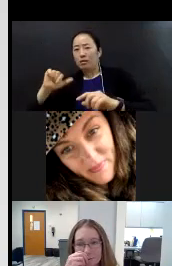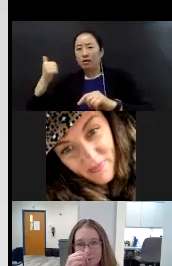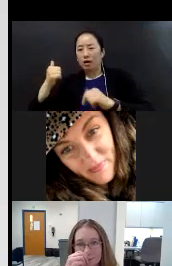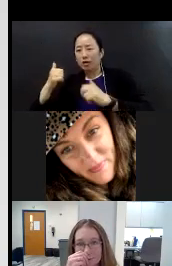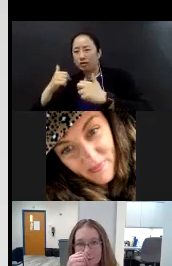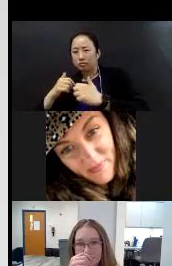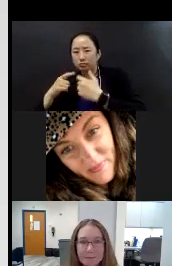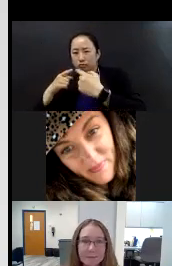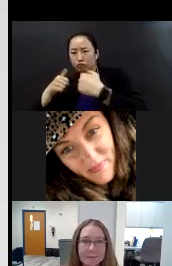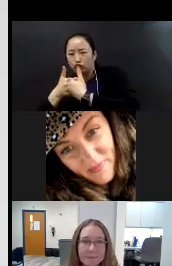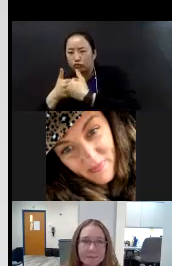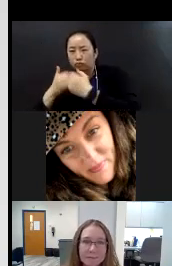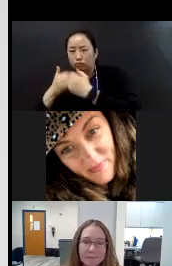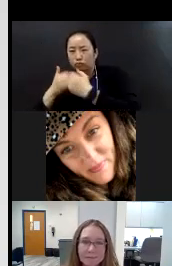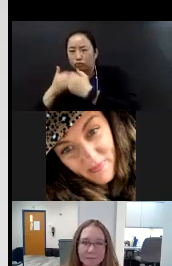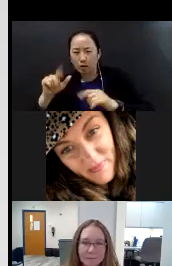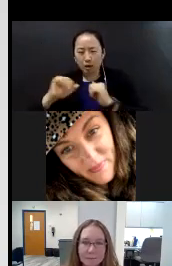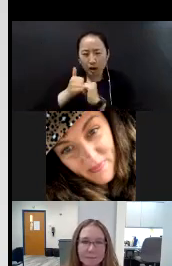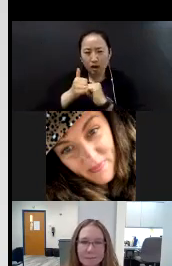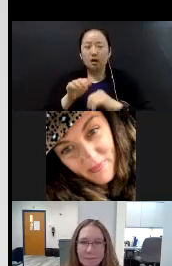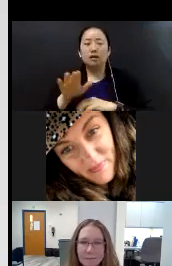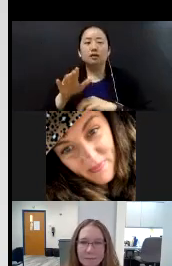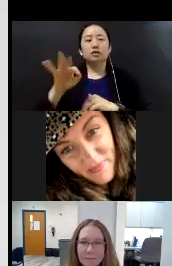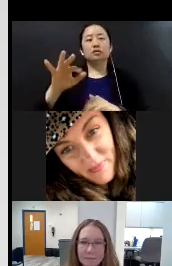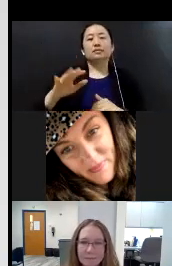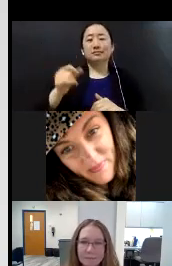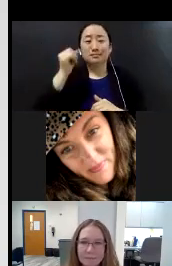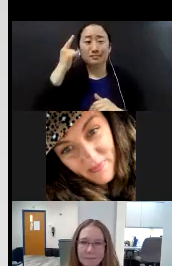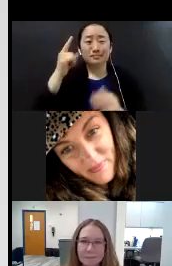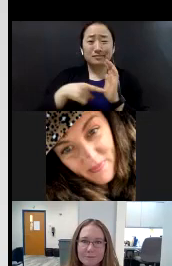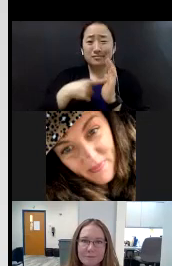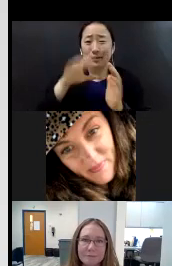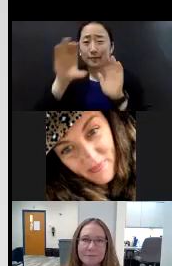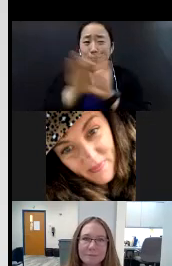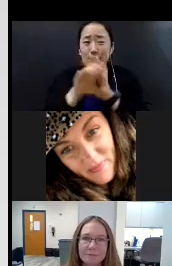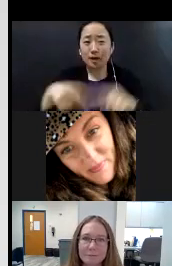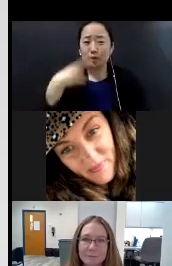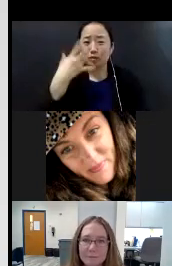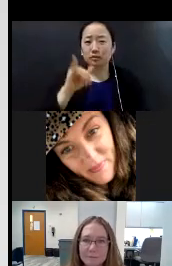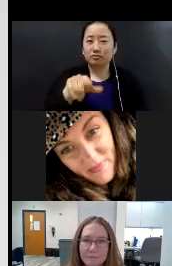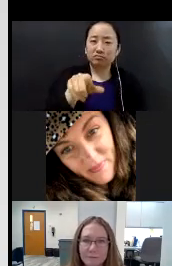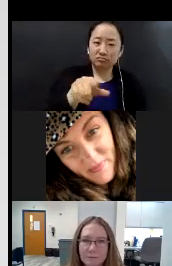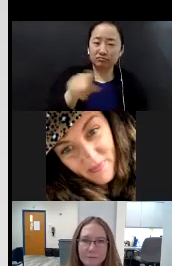SO, I WANTED TO KIND OF SHOW THE BENEFITS BECAUSE WE WOULD GET PICTURES LIKE THIS ALL THE TIME. OKAY.